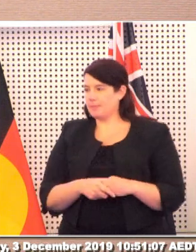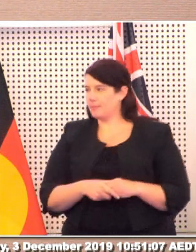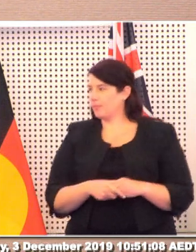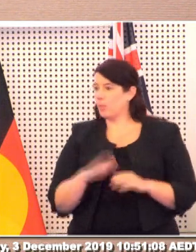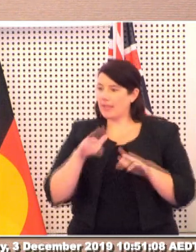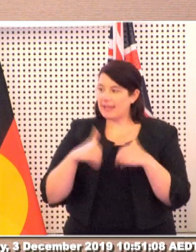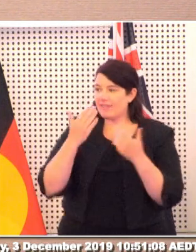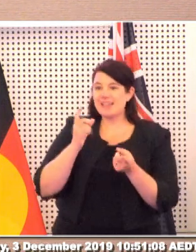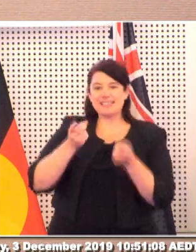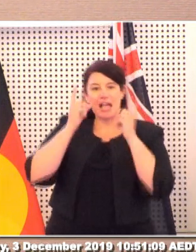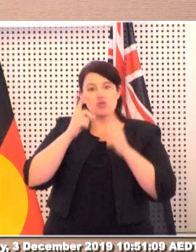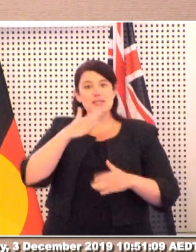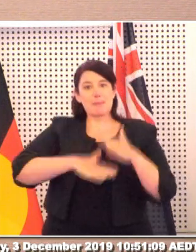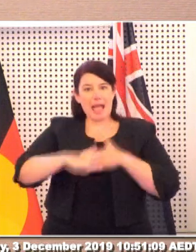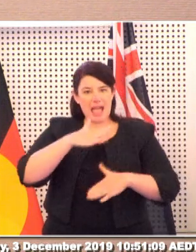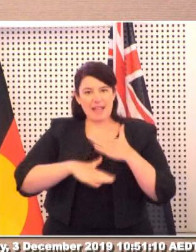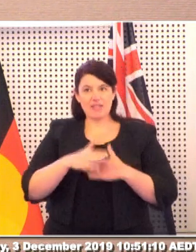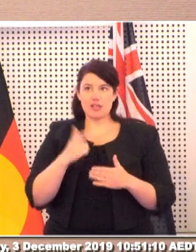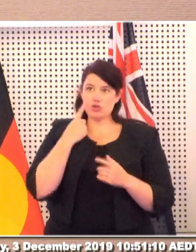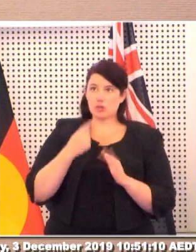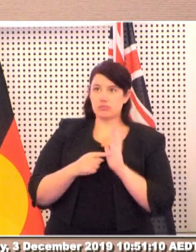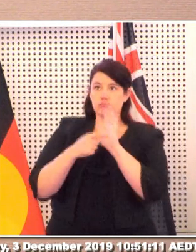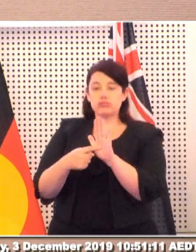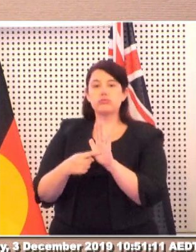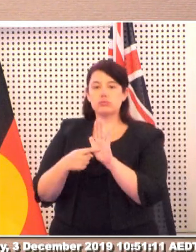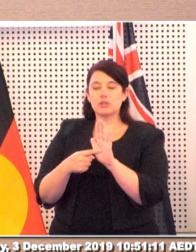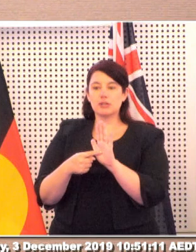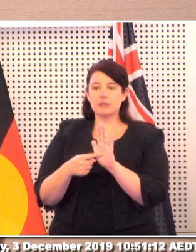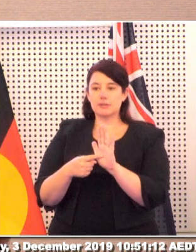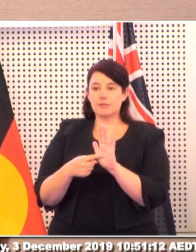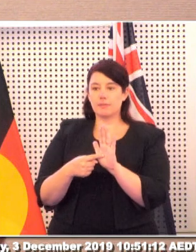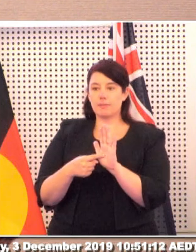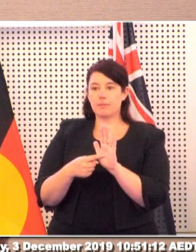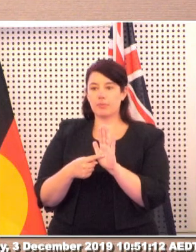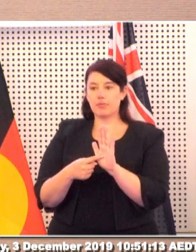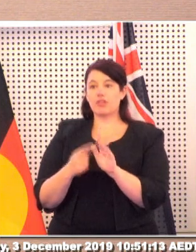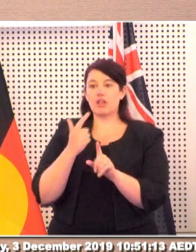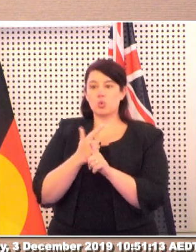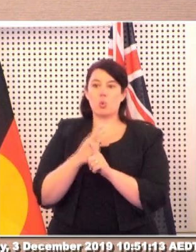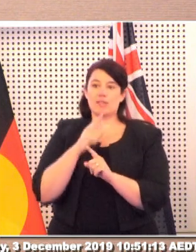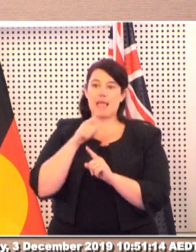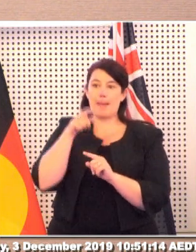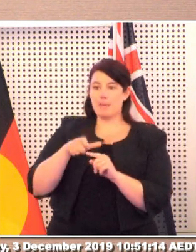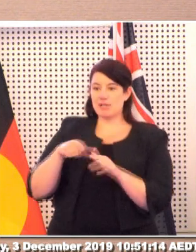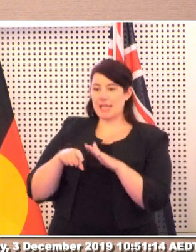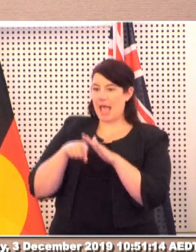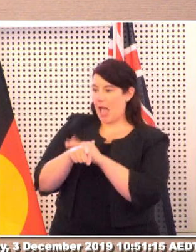where they try to make that case, they refer to the person coming out of prison within the last 12 months.